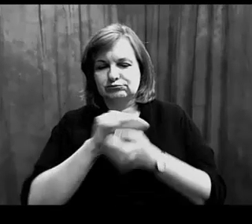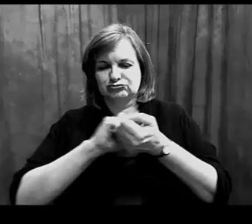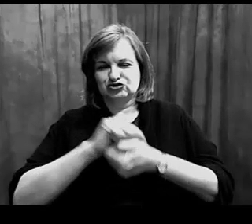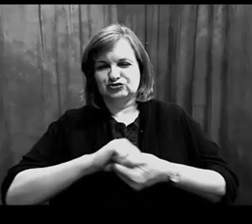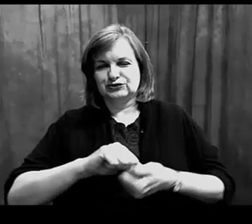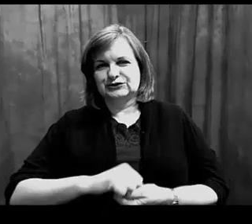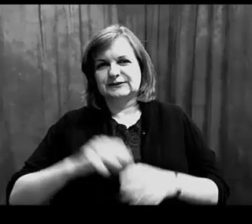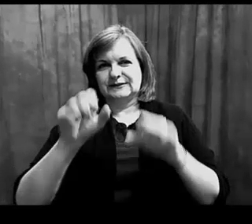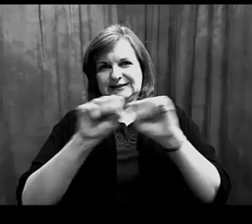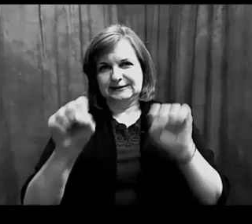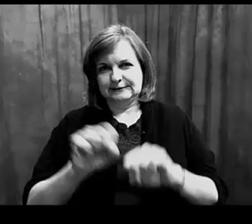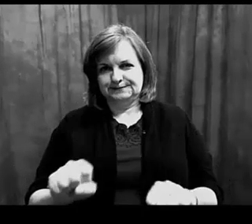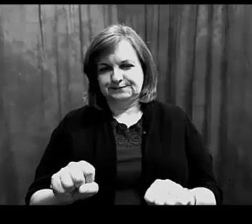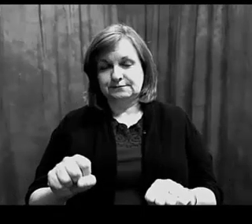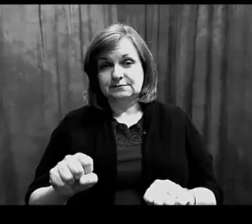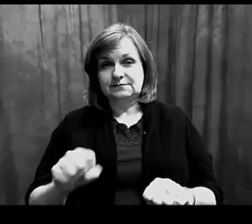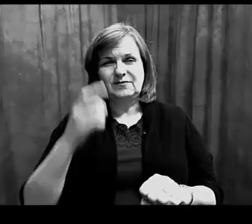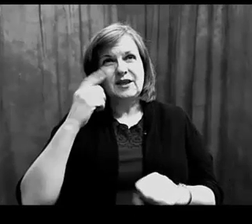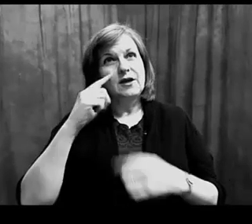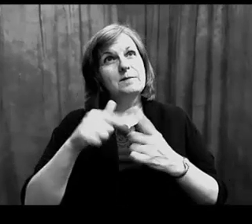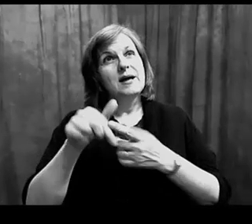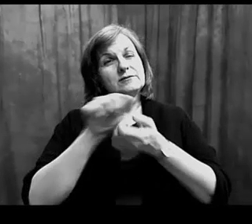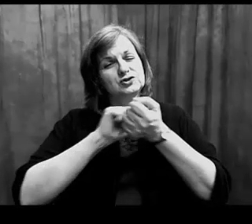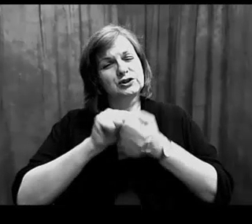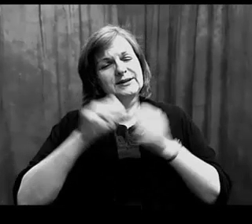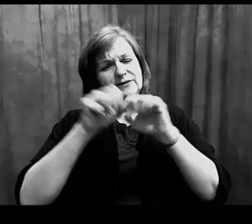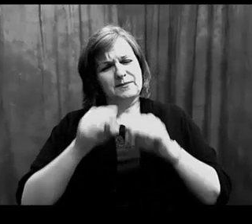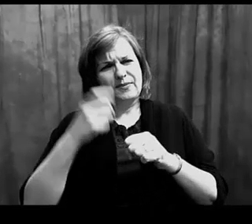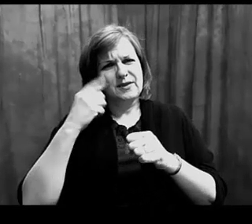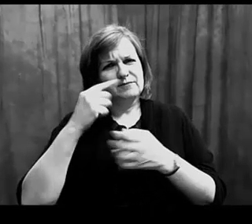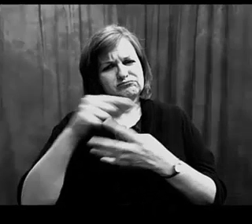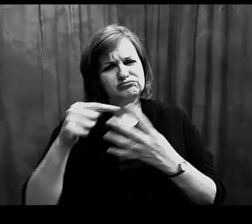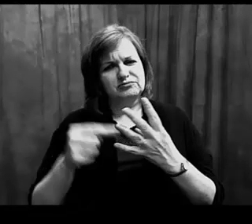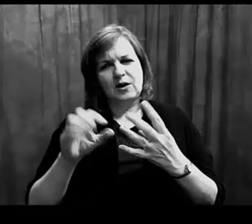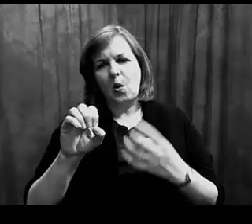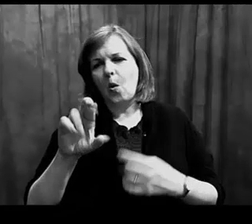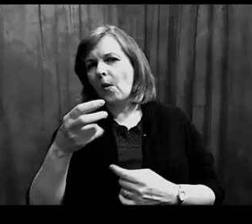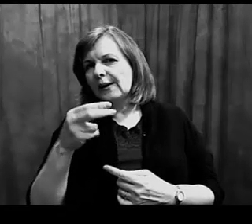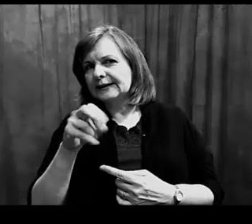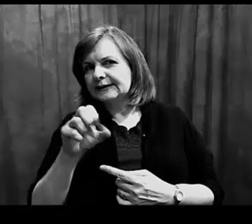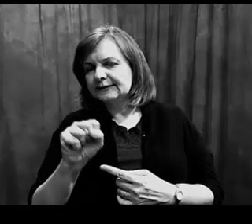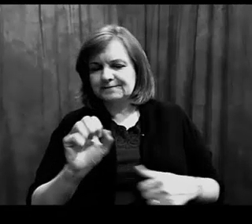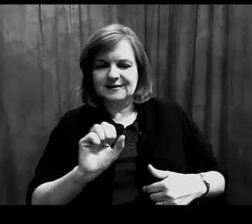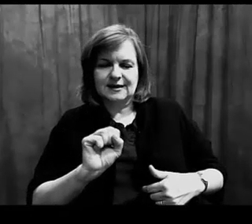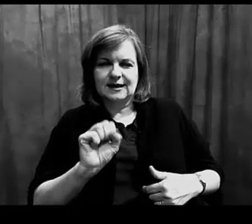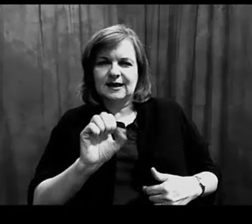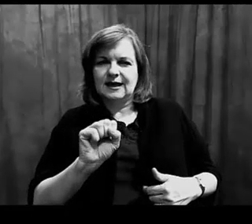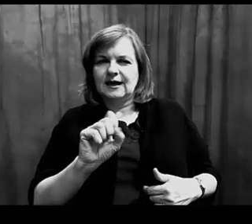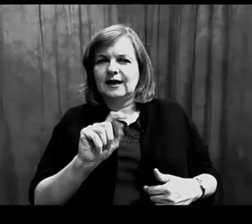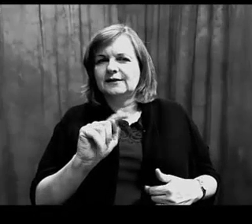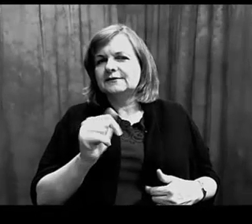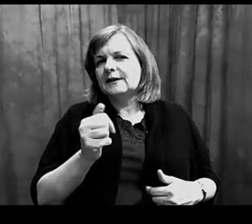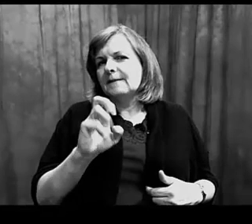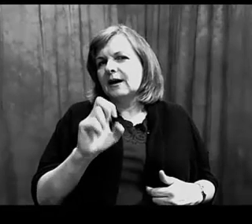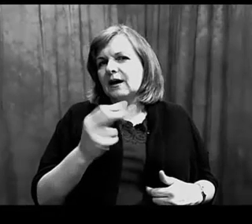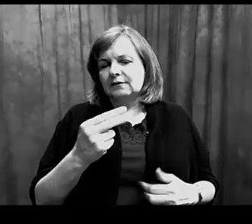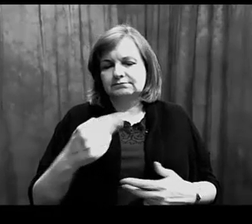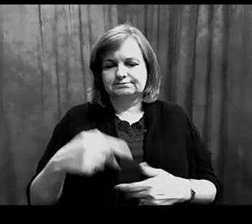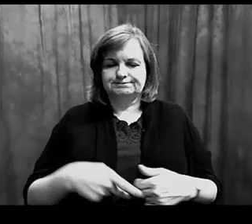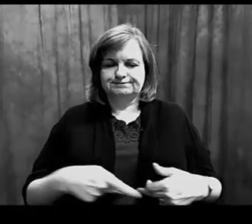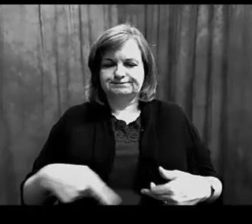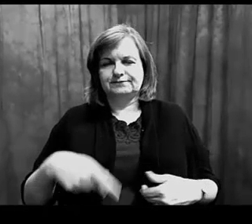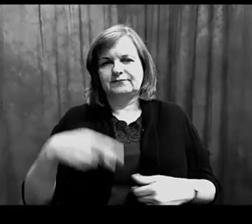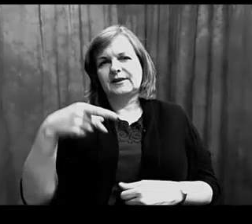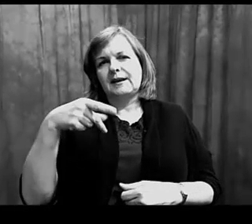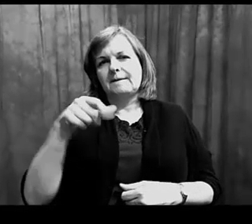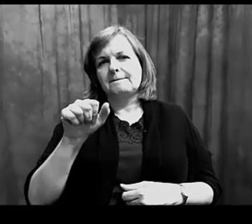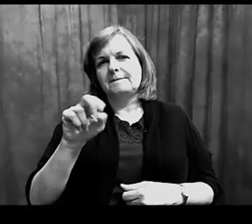and fat tissue -- all kinds of things that will come together to build these systems and in organ systems would be like your